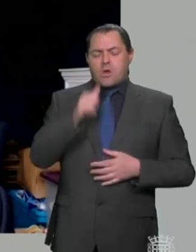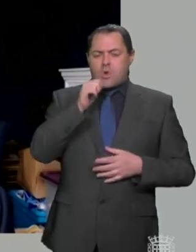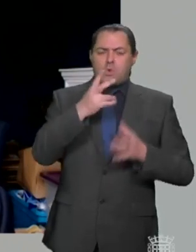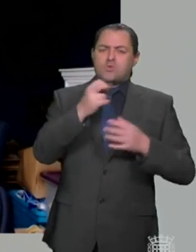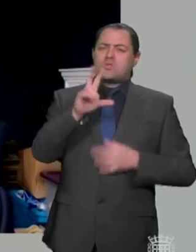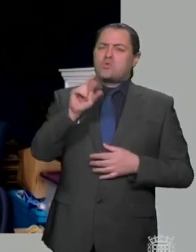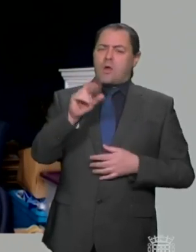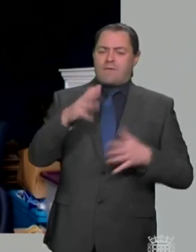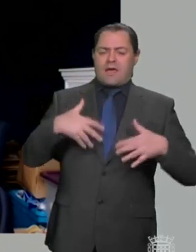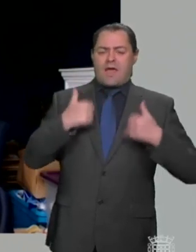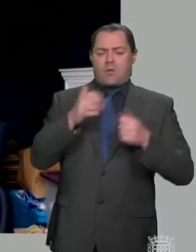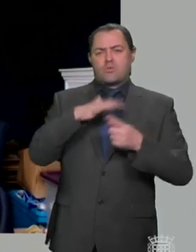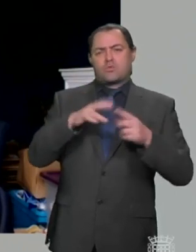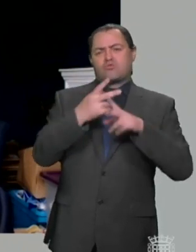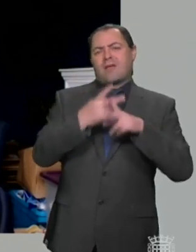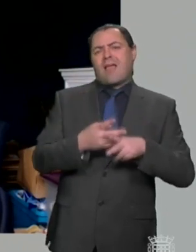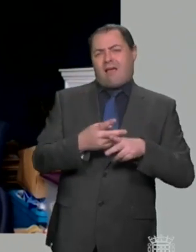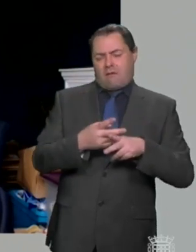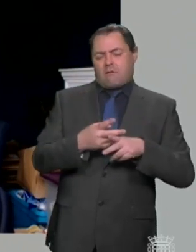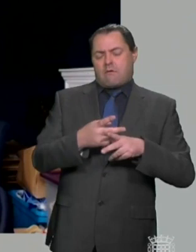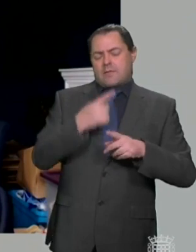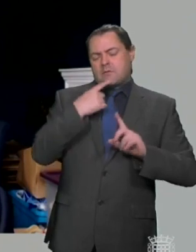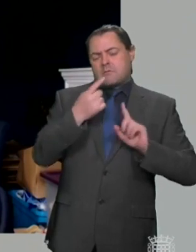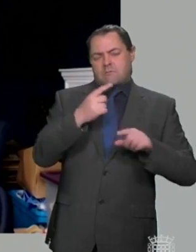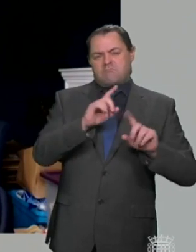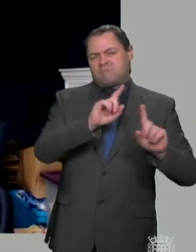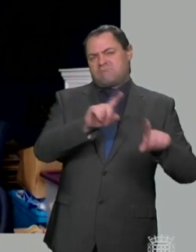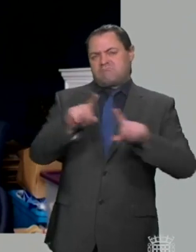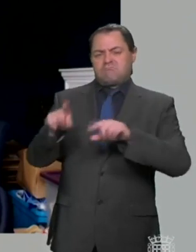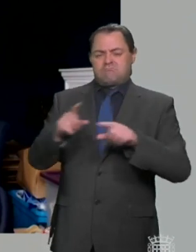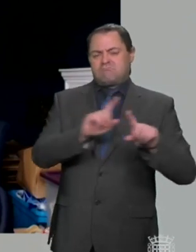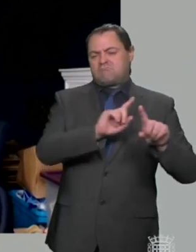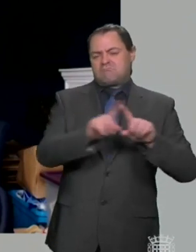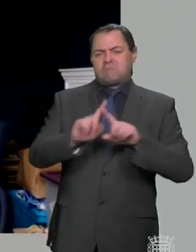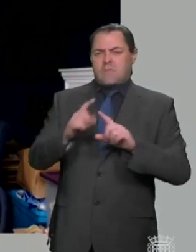authority commissioning of addiction services. Ten years later, almost all addiction services